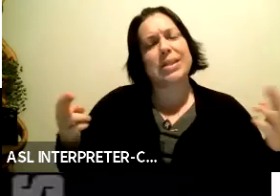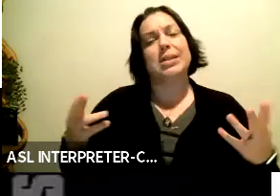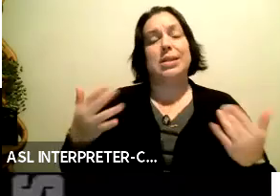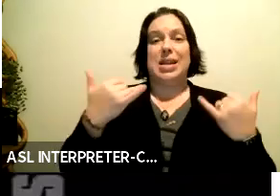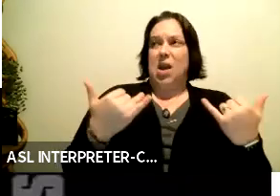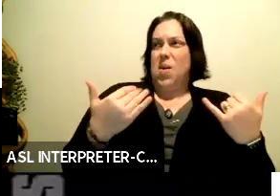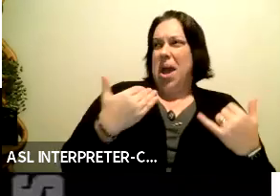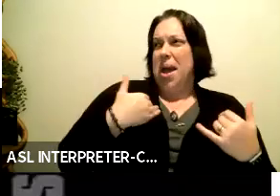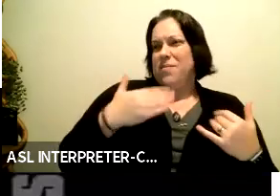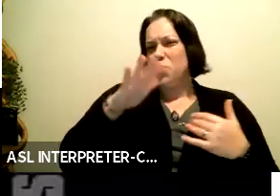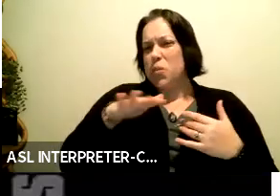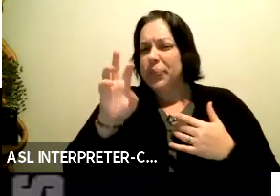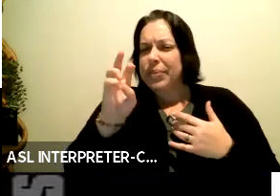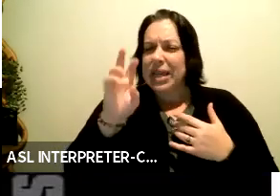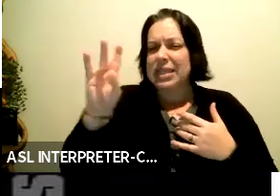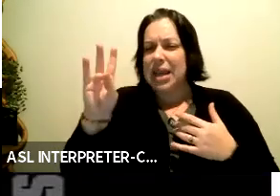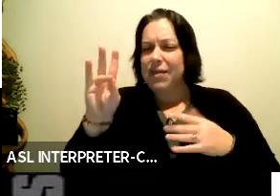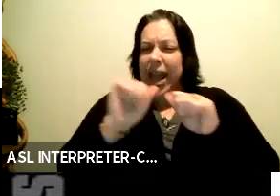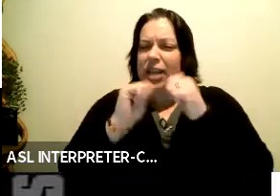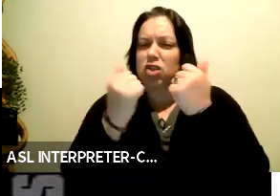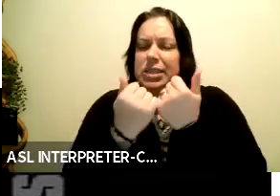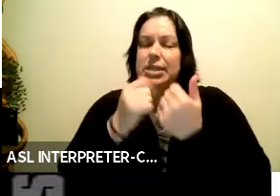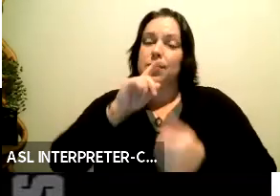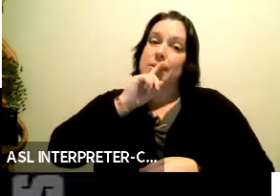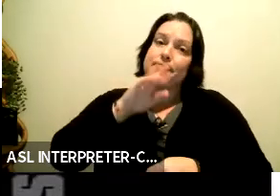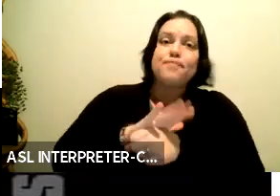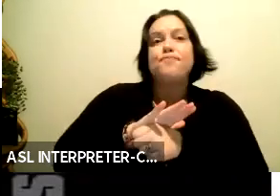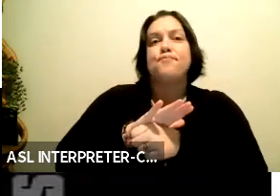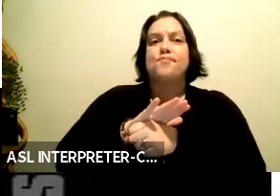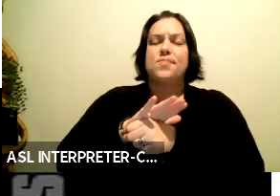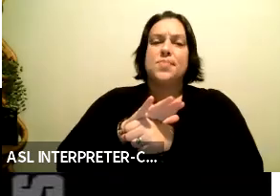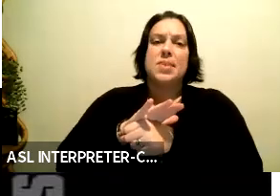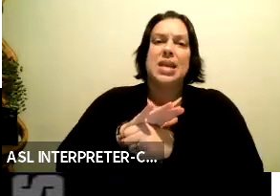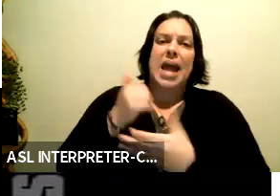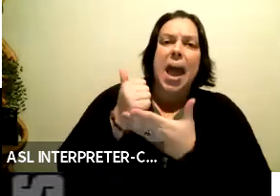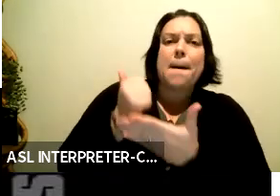of them dedicated to particular operations like vaccine and some of them addressing the whole